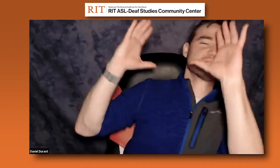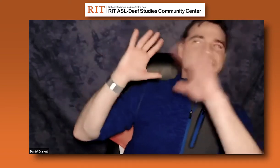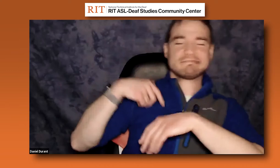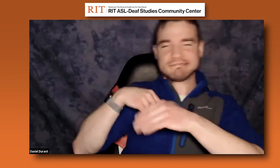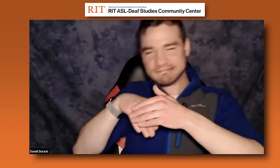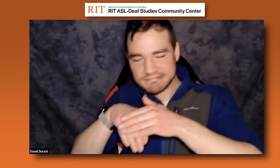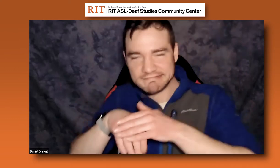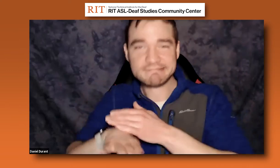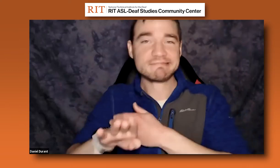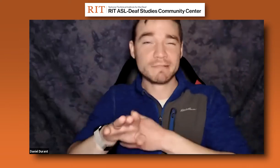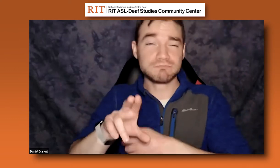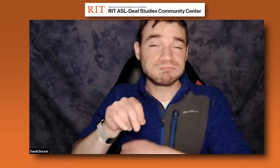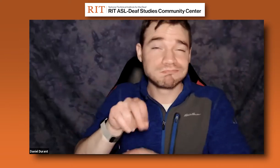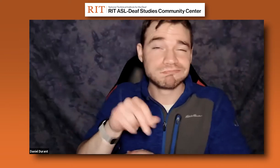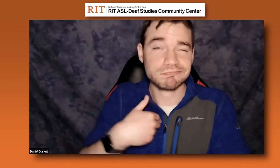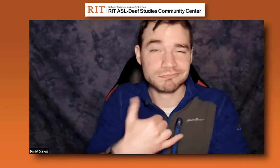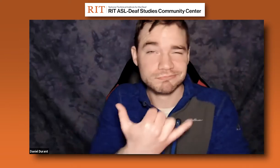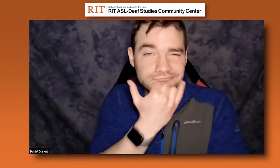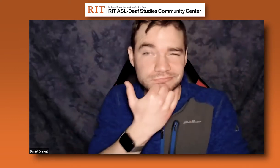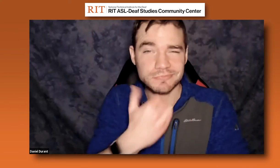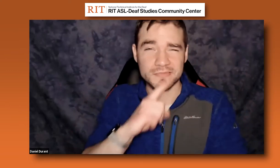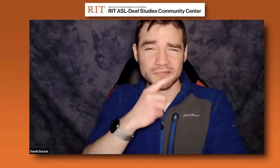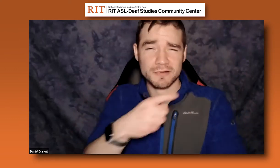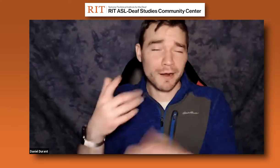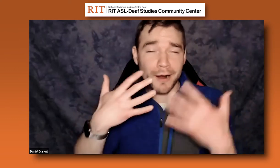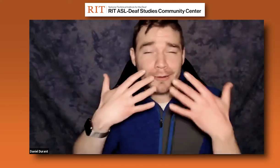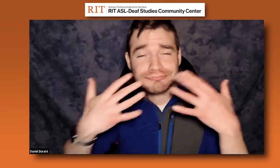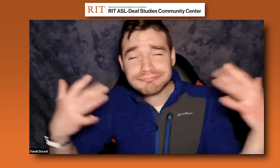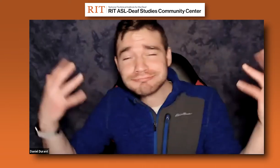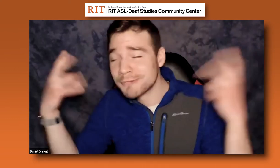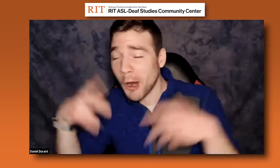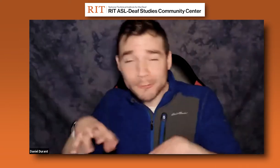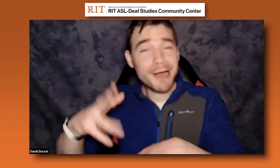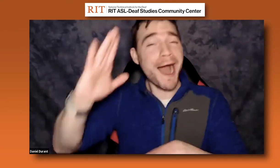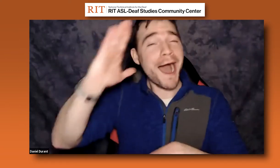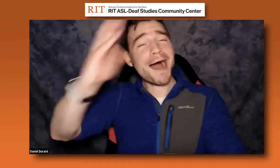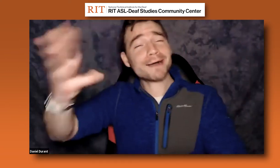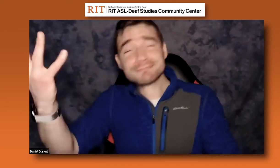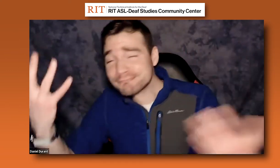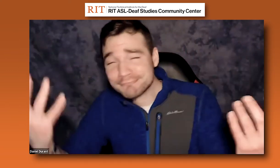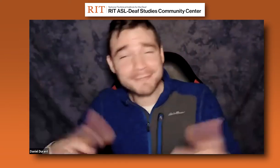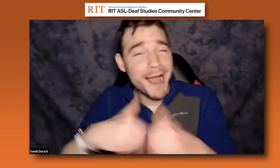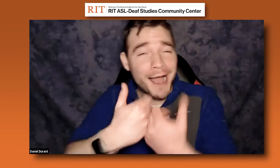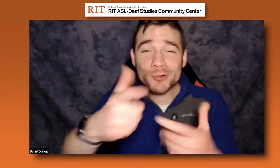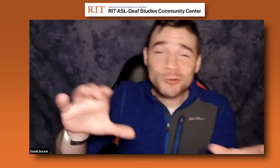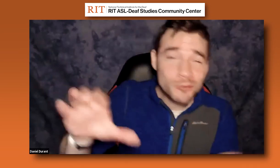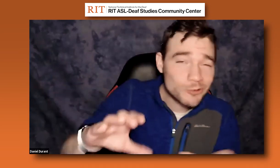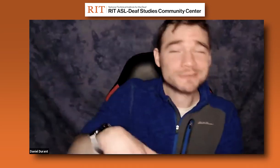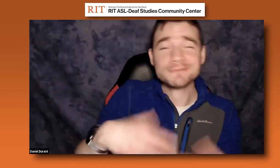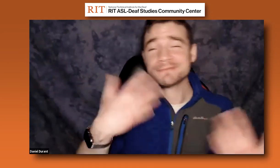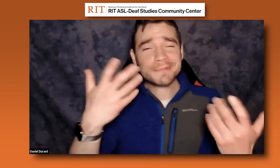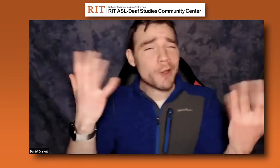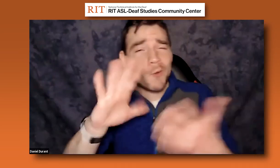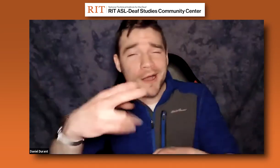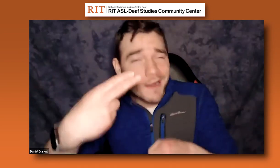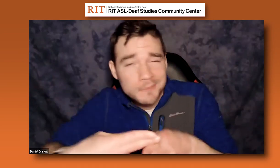and I would go in, say a few lines, but I was wrong. Everybody was so friendly. They asked me how I was,